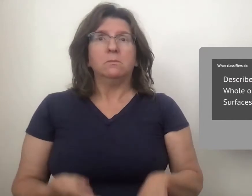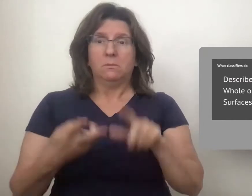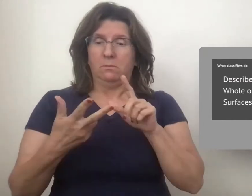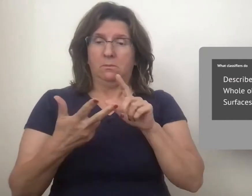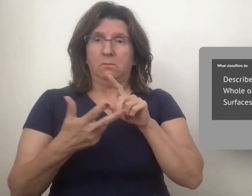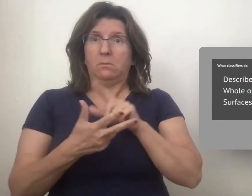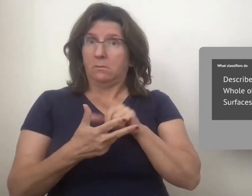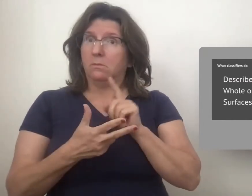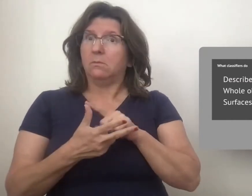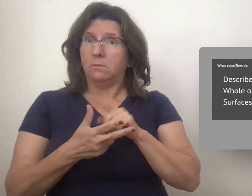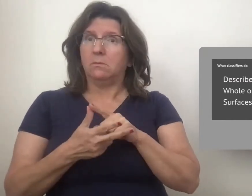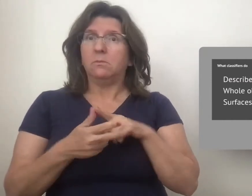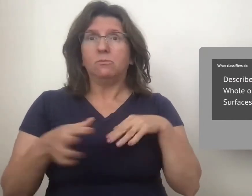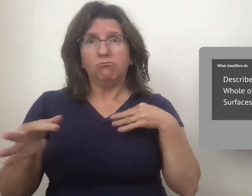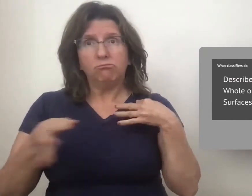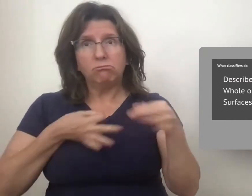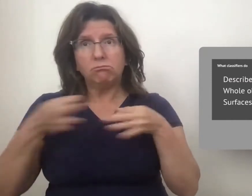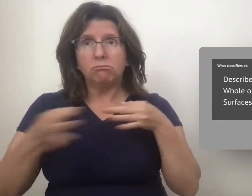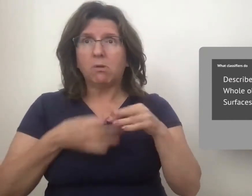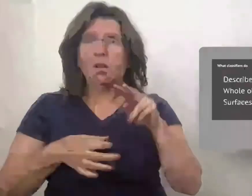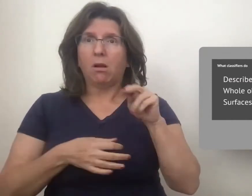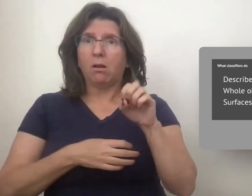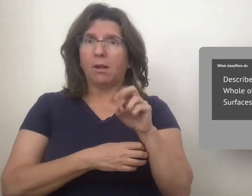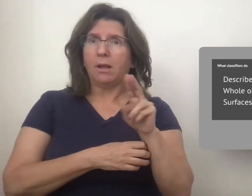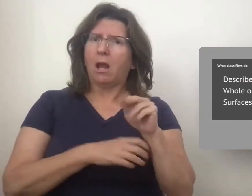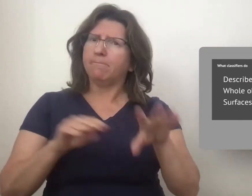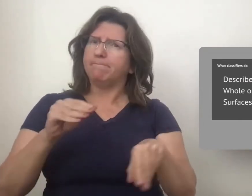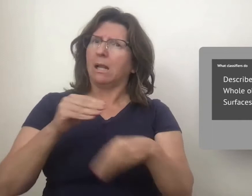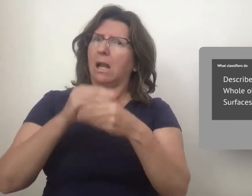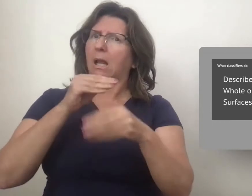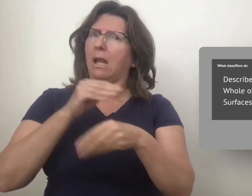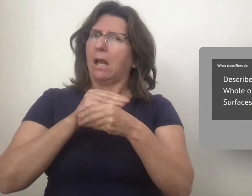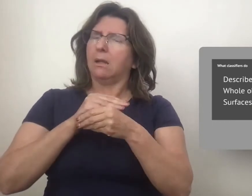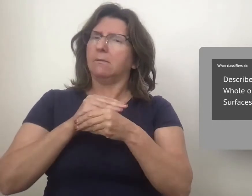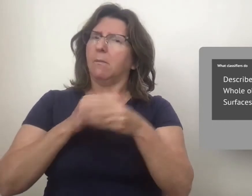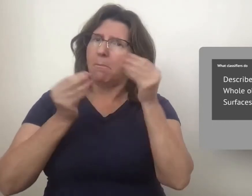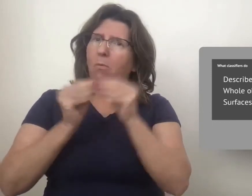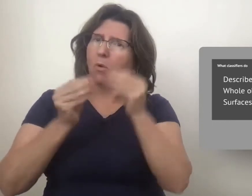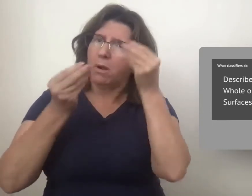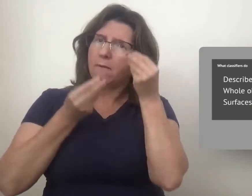The purpose of classifiers is at least threefold.